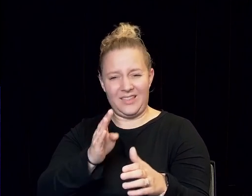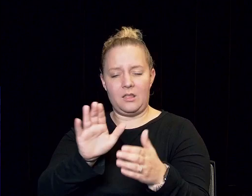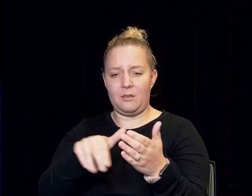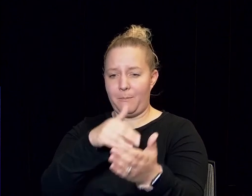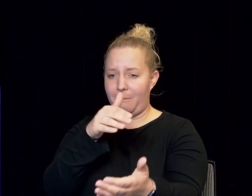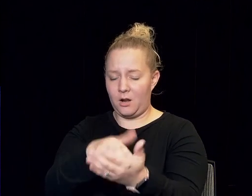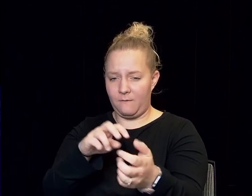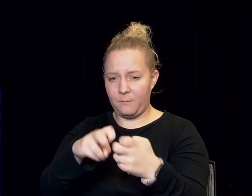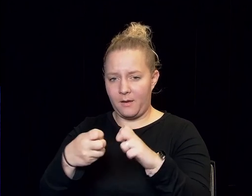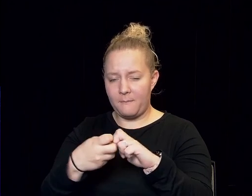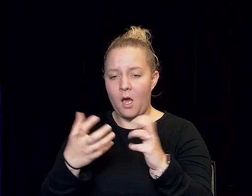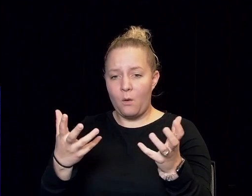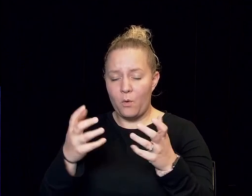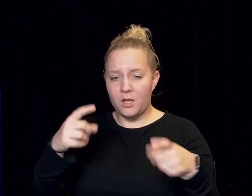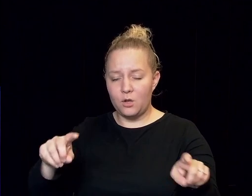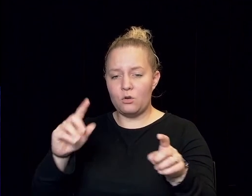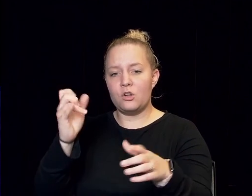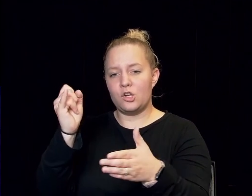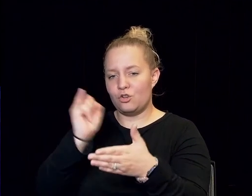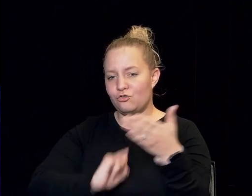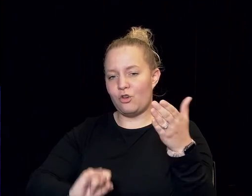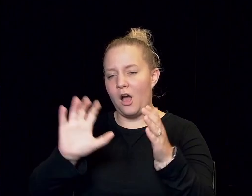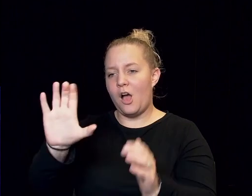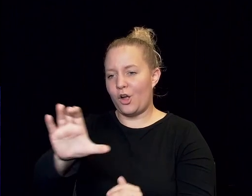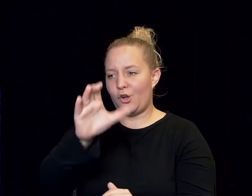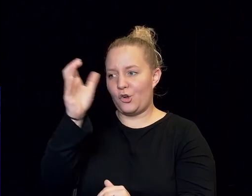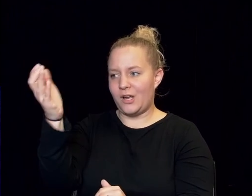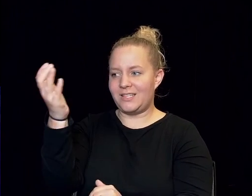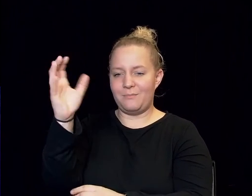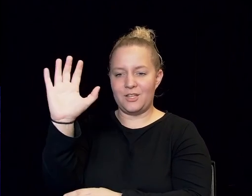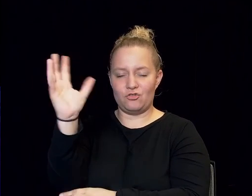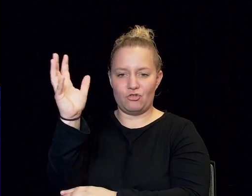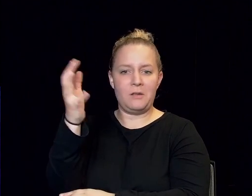you to draw yourself a Christmas tree. Okay, it's almost Christmas time, we know, we're excited to